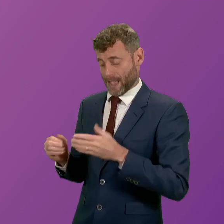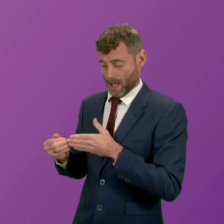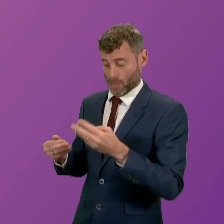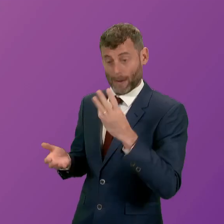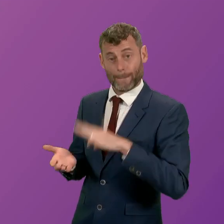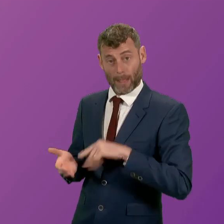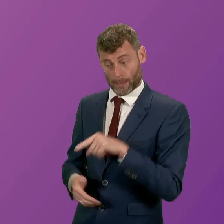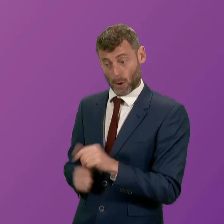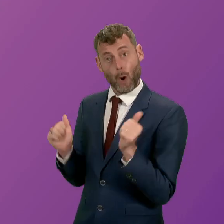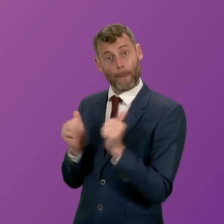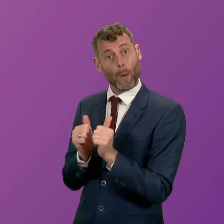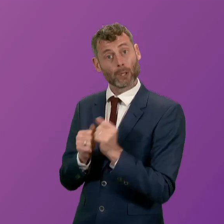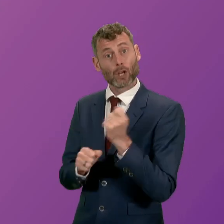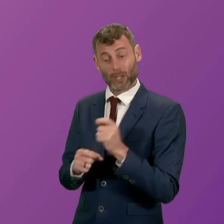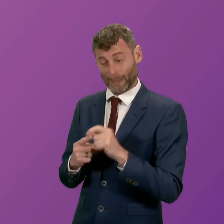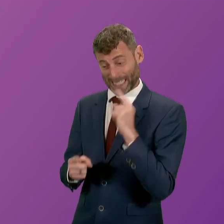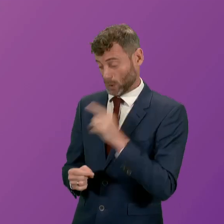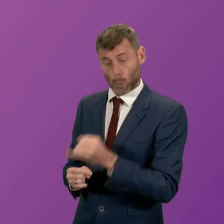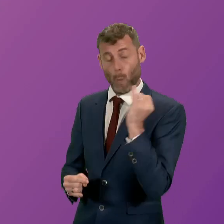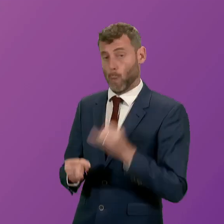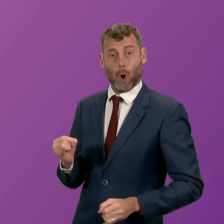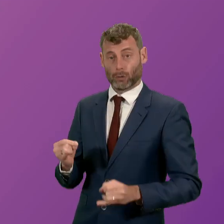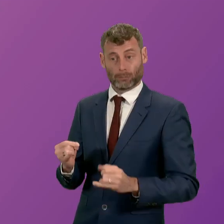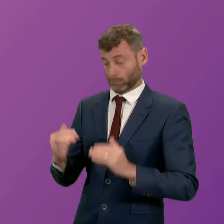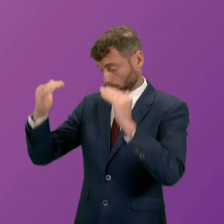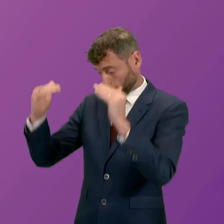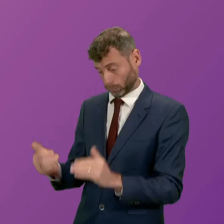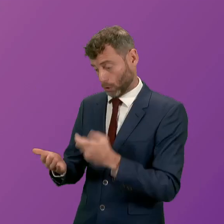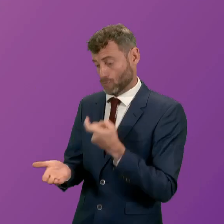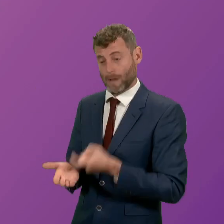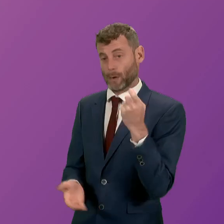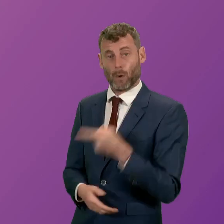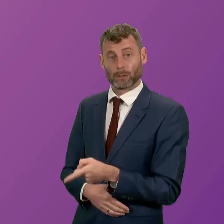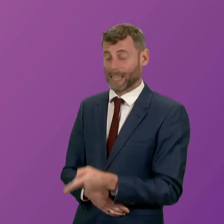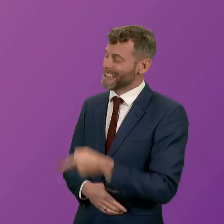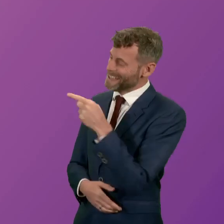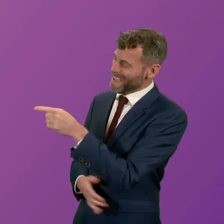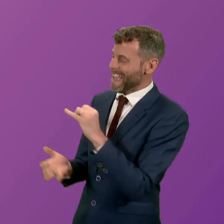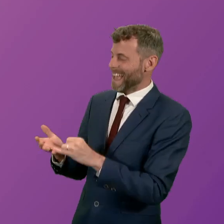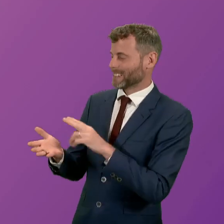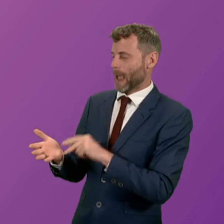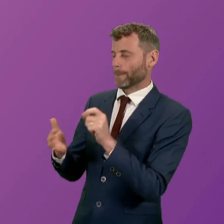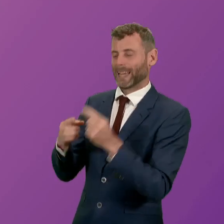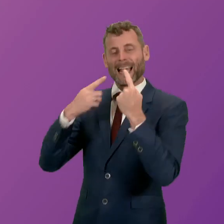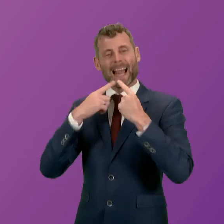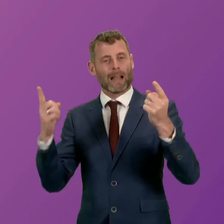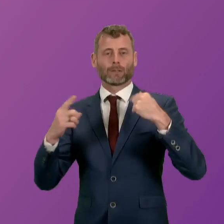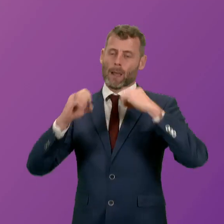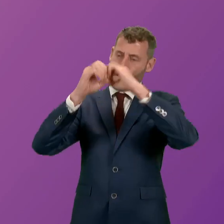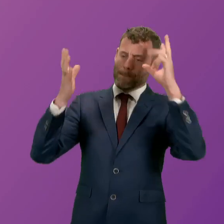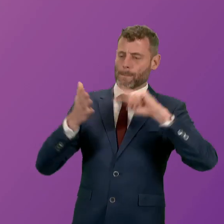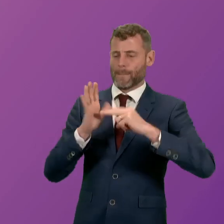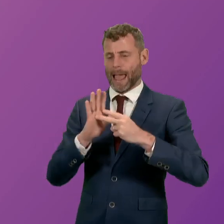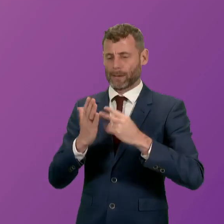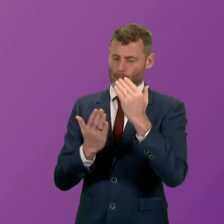on record. The SNP’s programme for government is a pathetic con. Is the limit of John Swinney’s